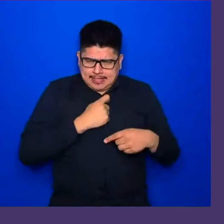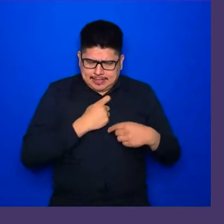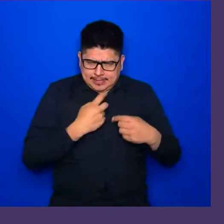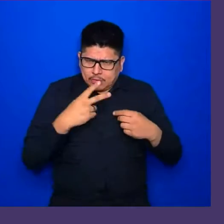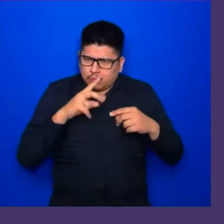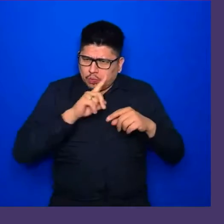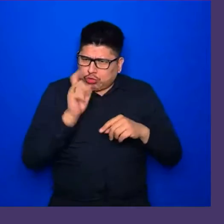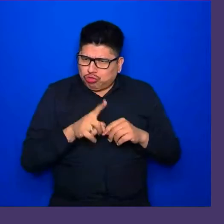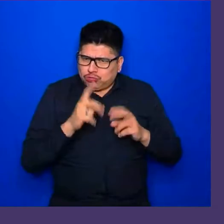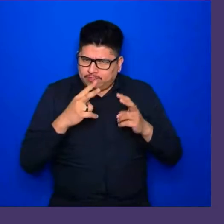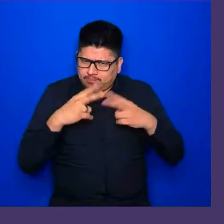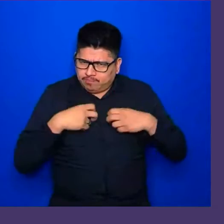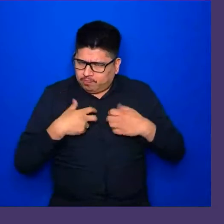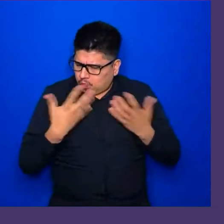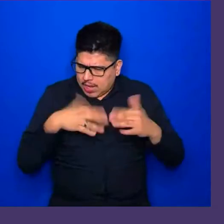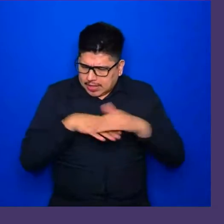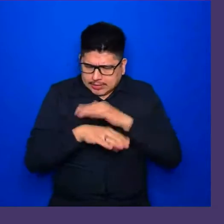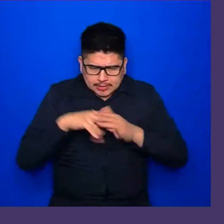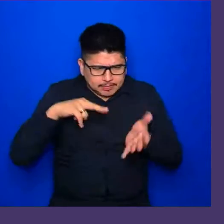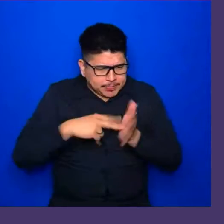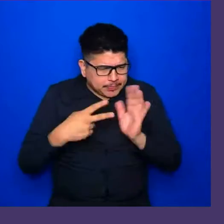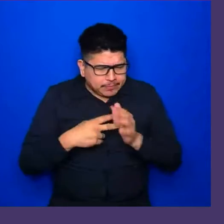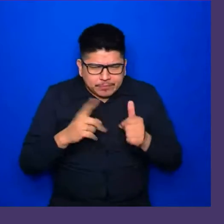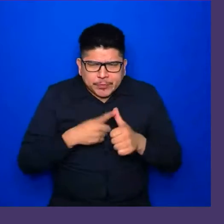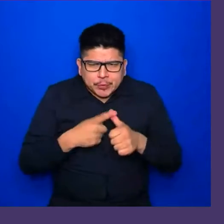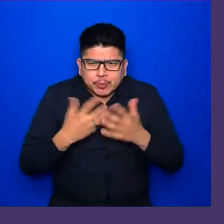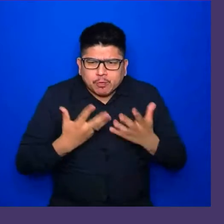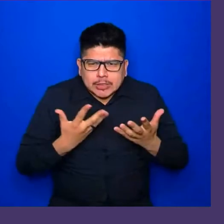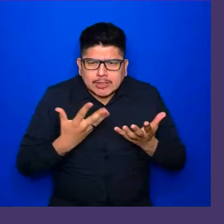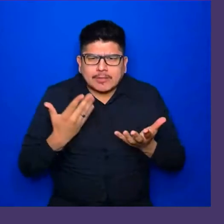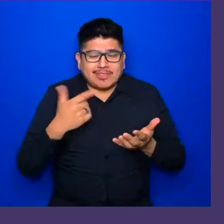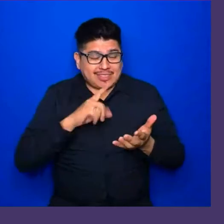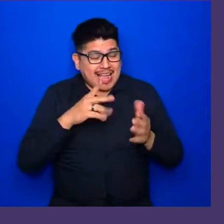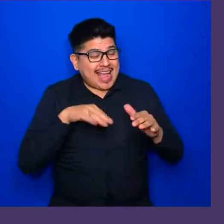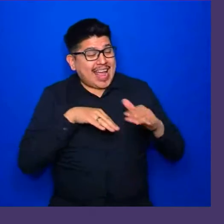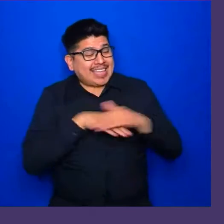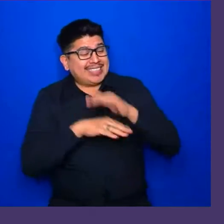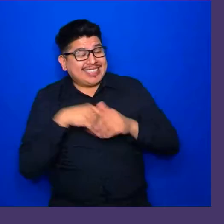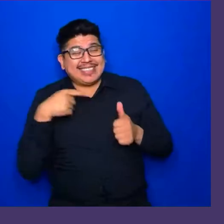Accessibility is infrastructure, it's technological, it's communication,